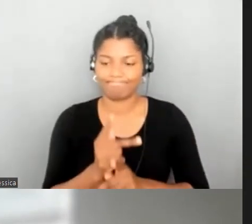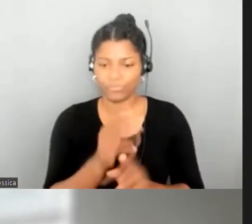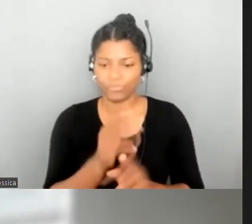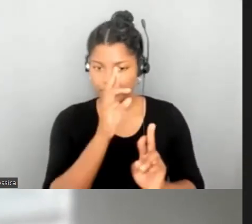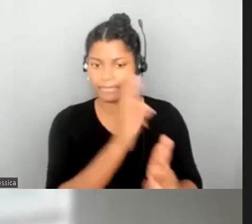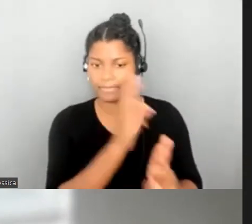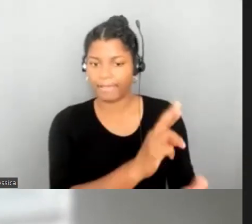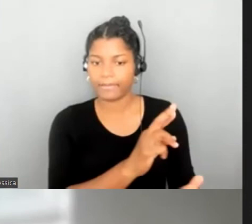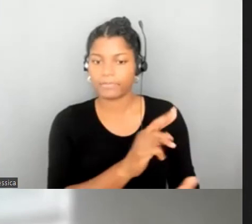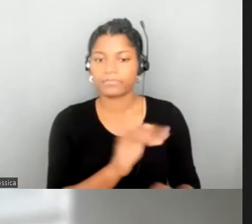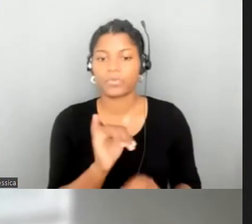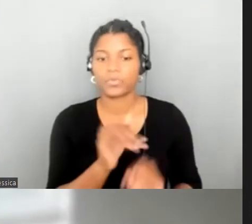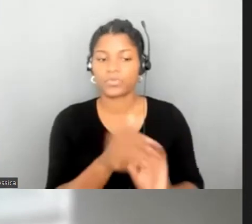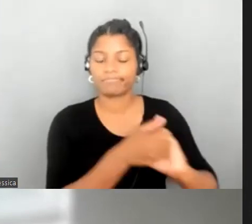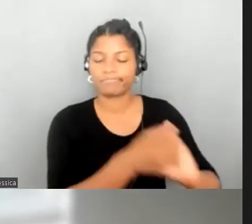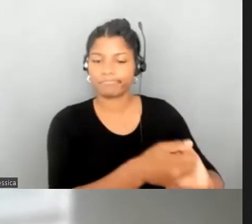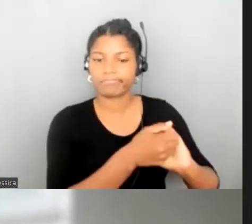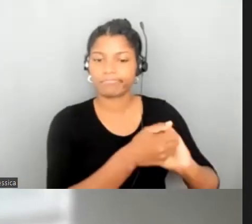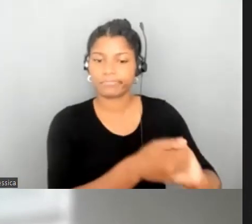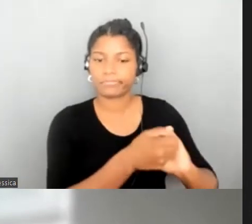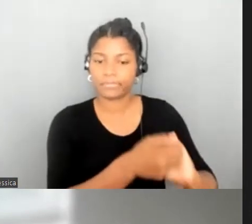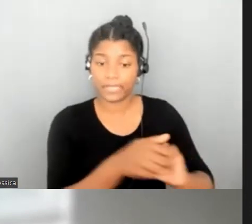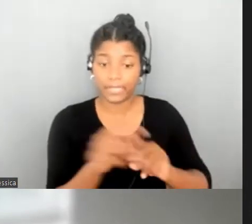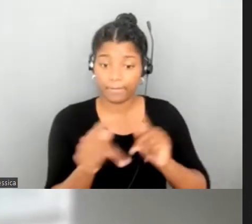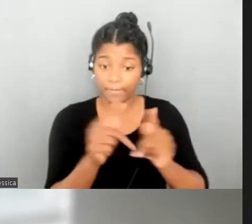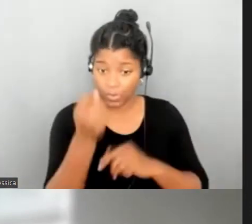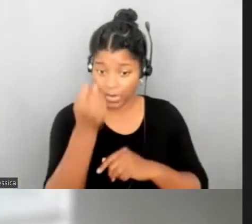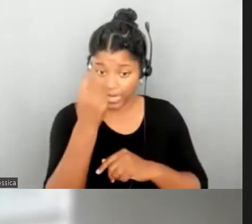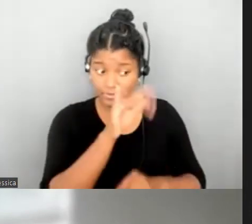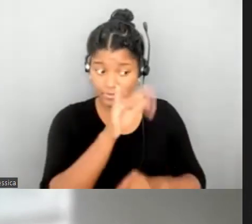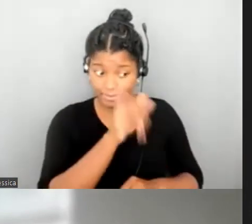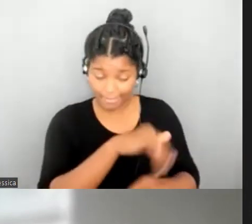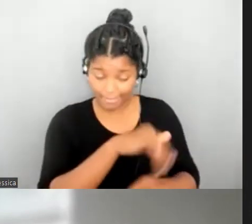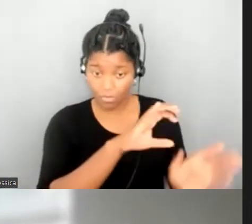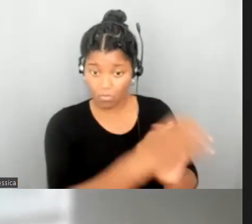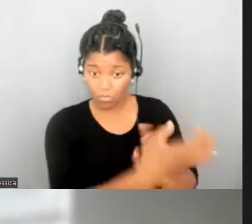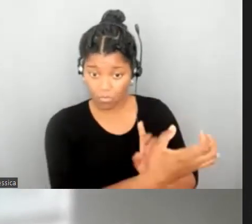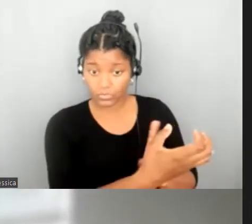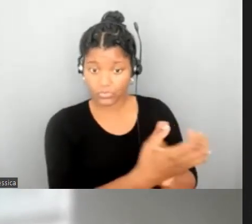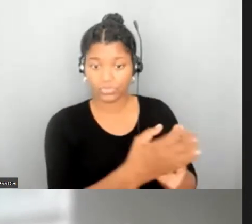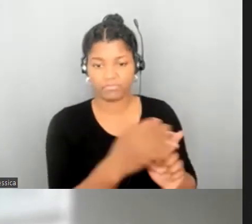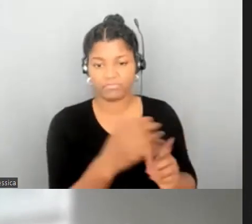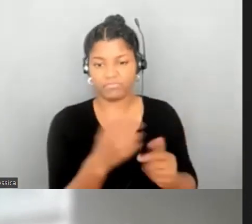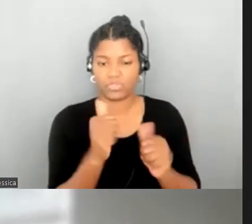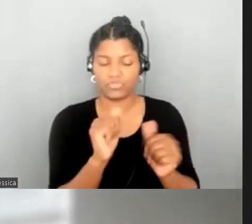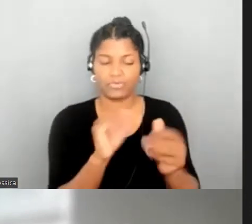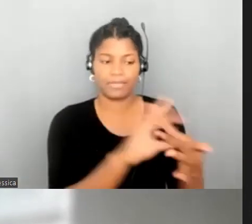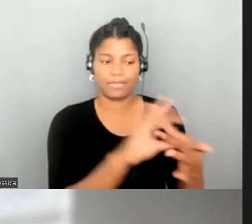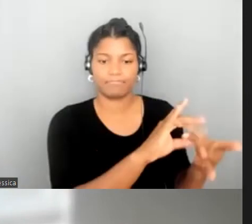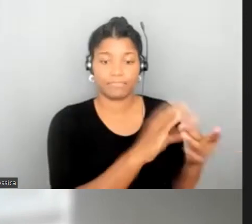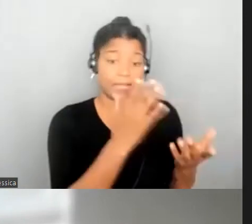that understand the culture and the needs might be completely different than other cultures.